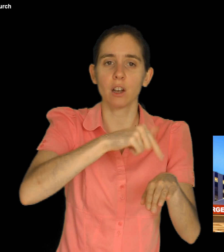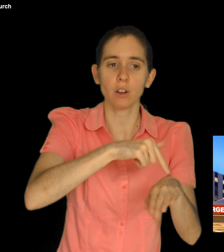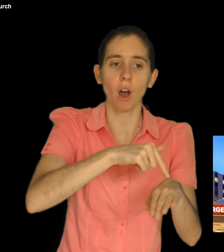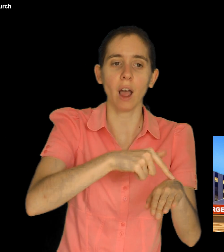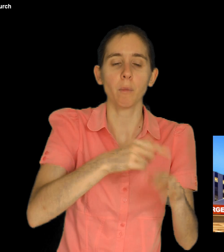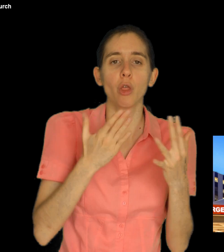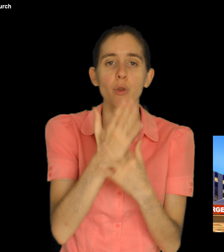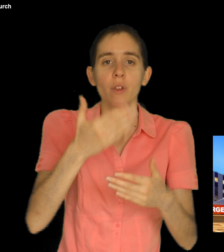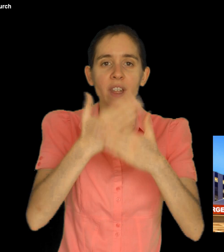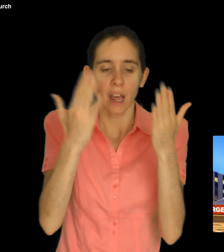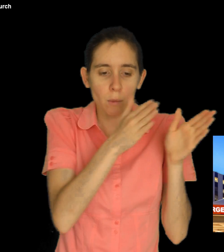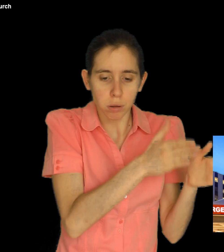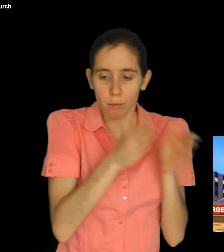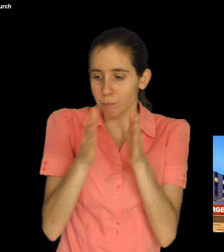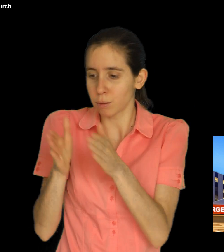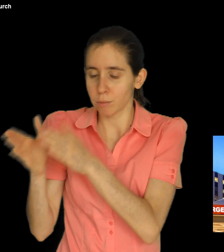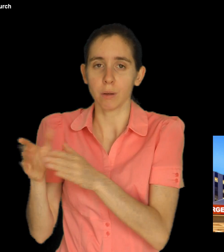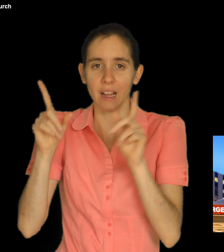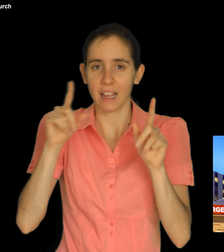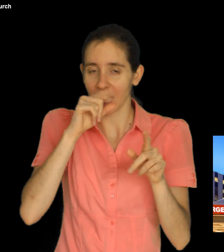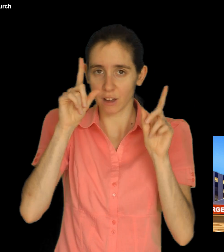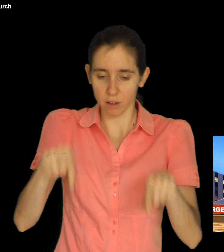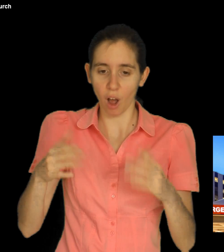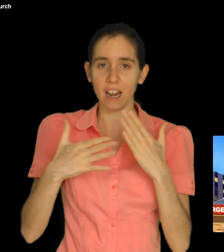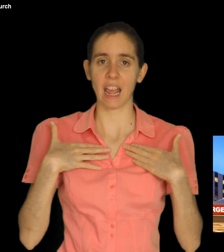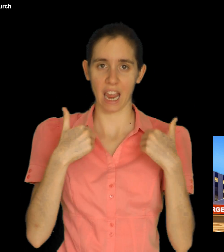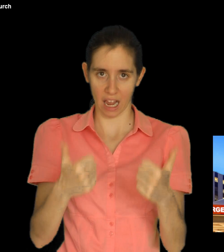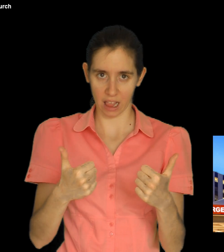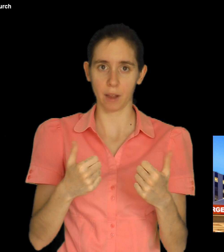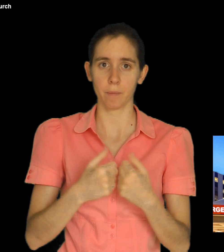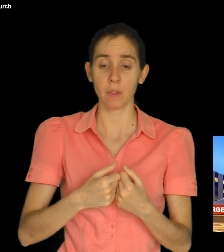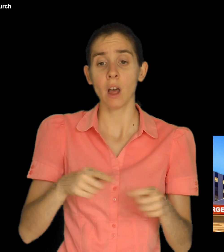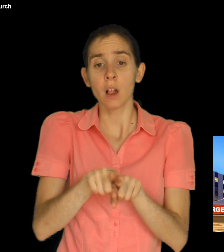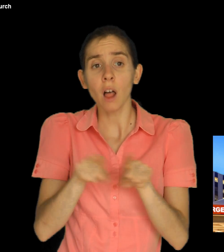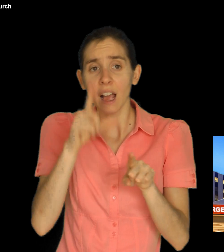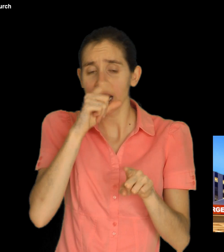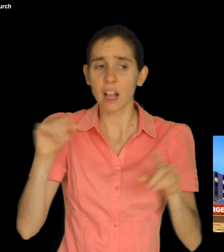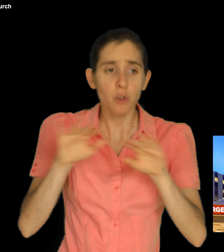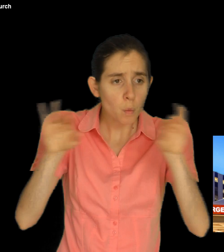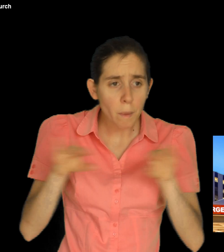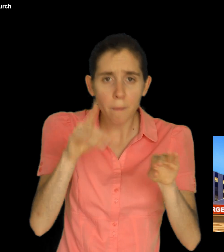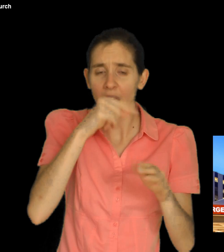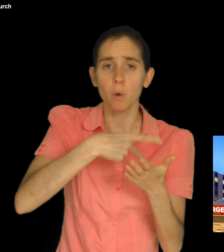healing process. Walking, swimming, gardening and yard work are all